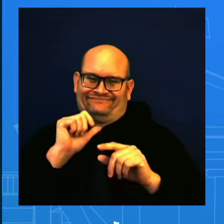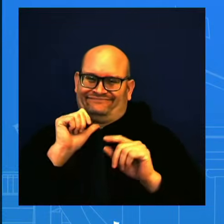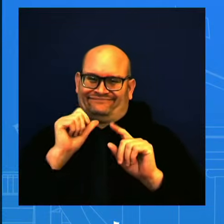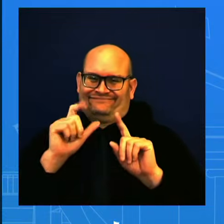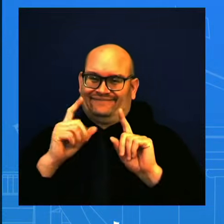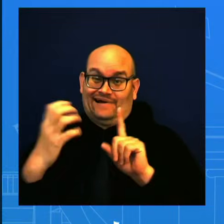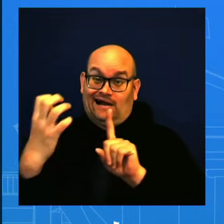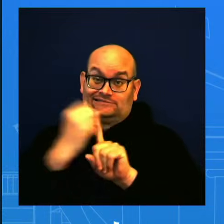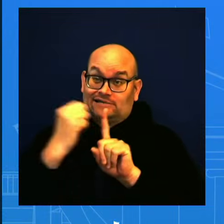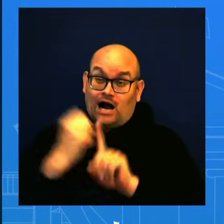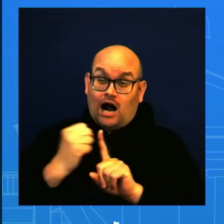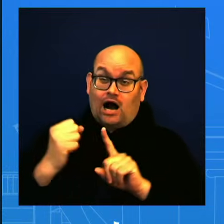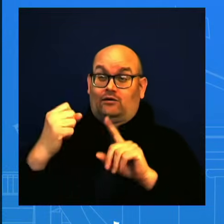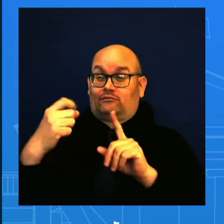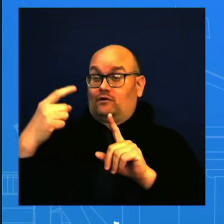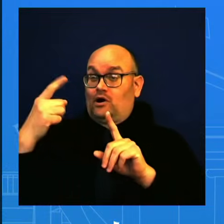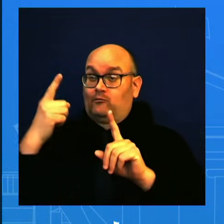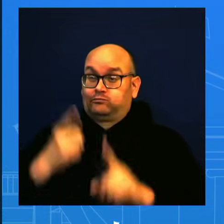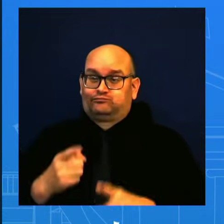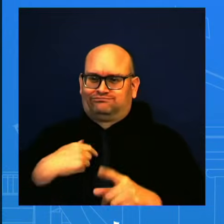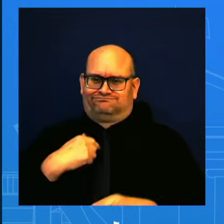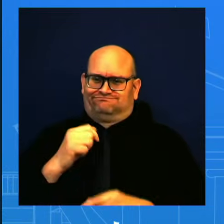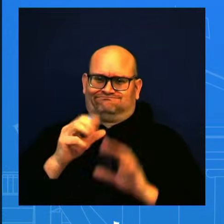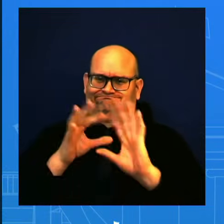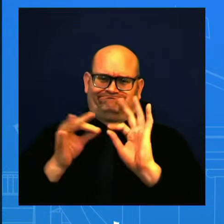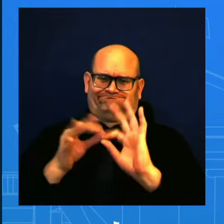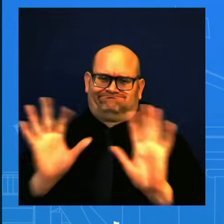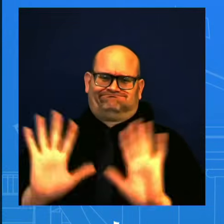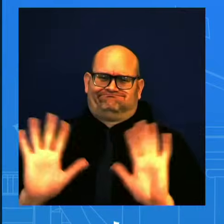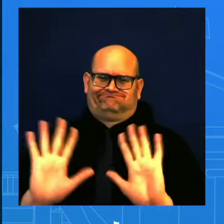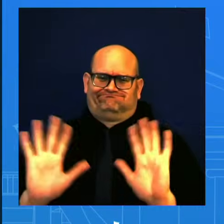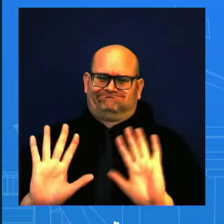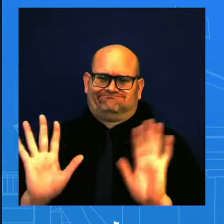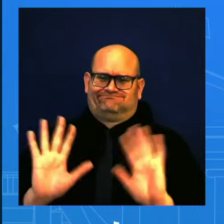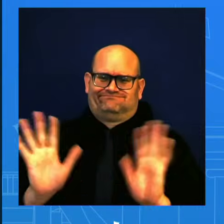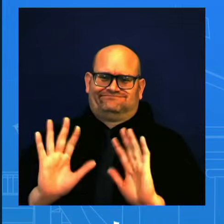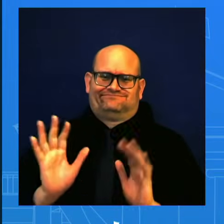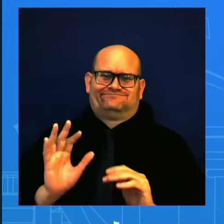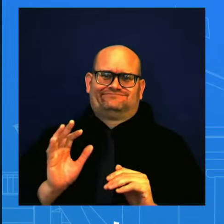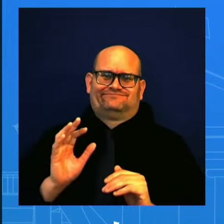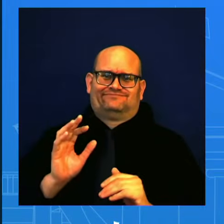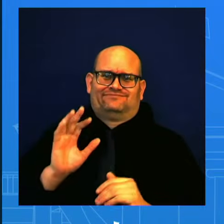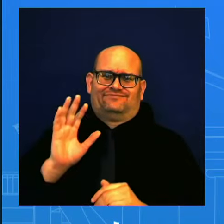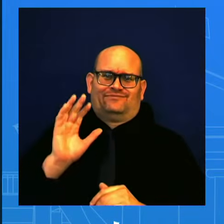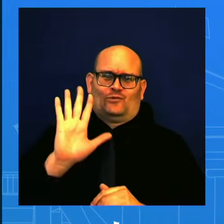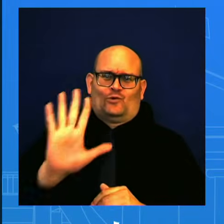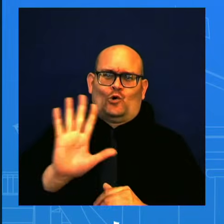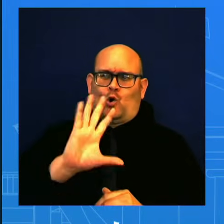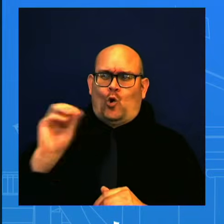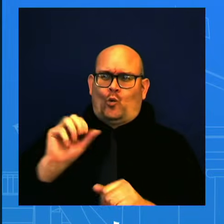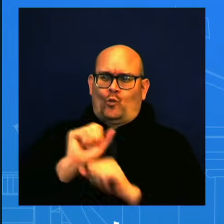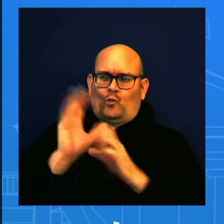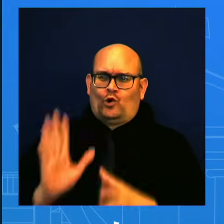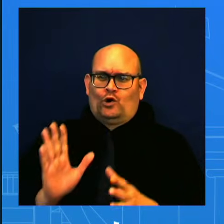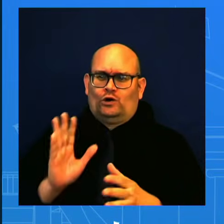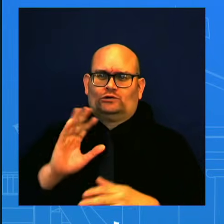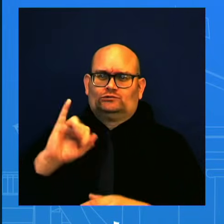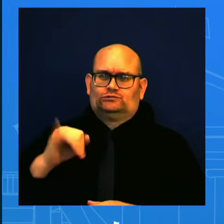And I don't have anything else to add as it relates to the campaign. That's something the campaign can speak to. The Press: In the foreign policy arena -- you touched on this,